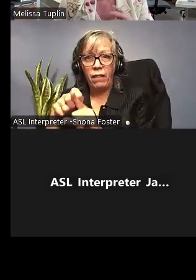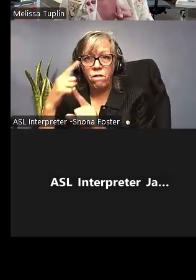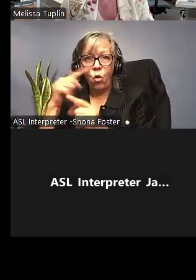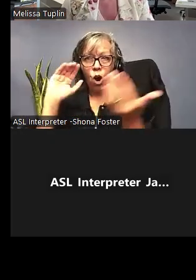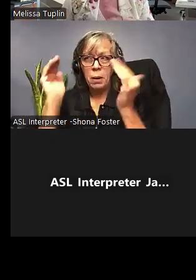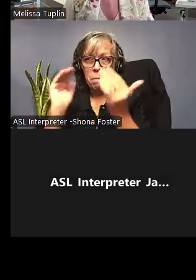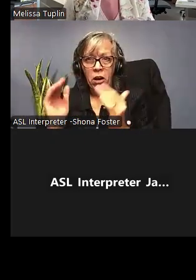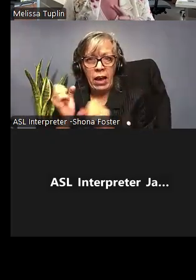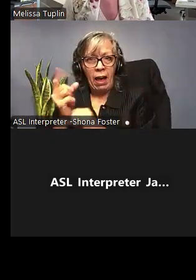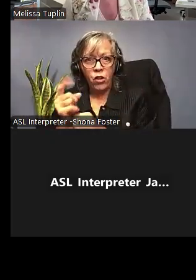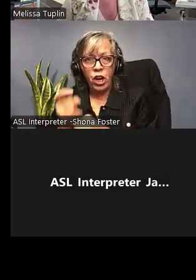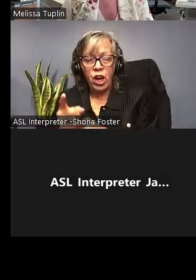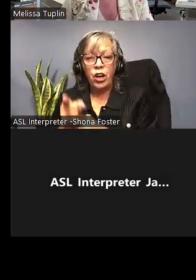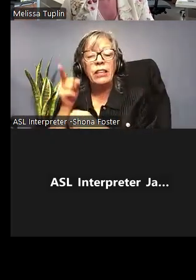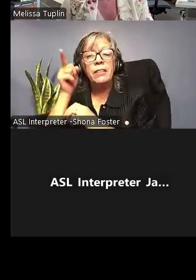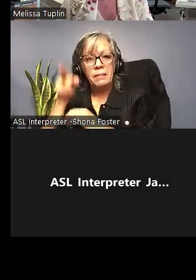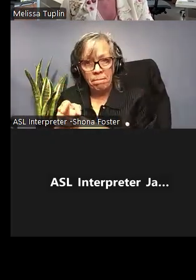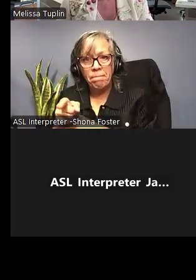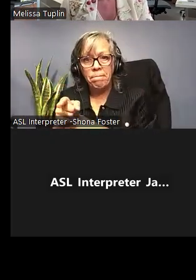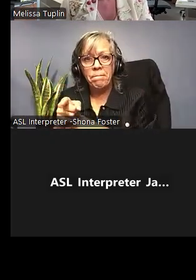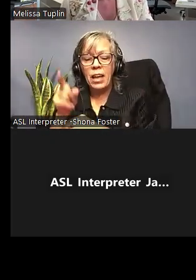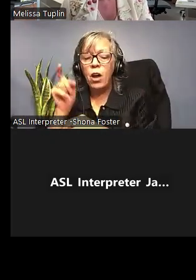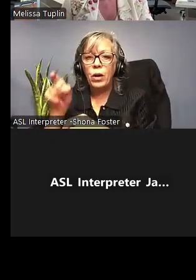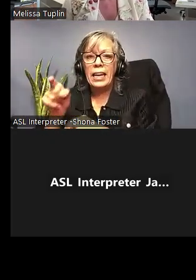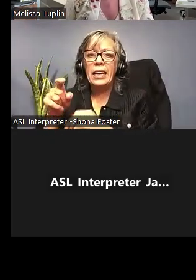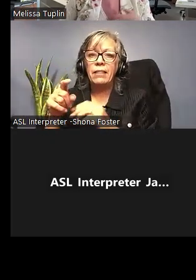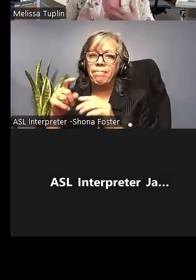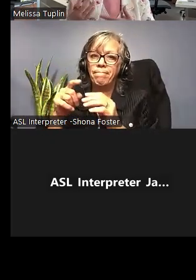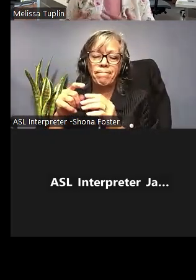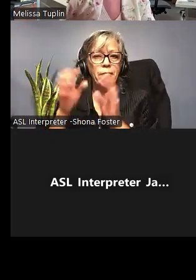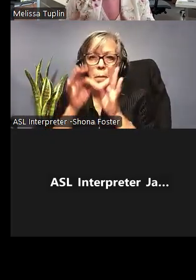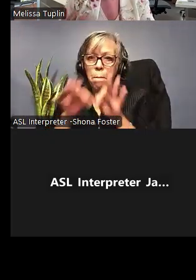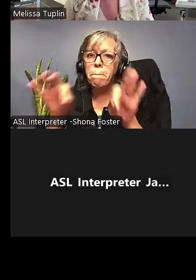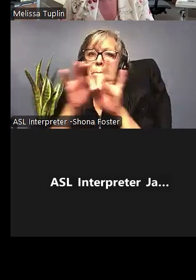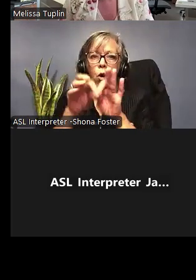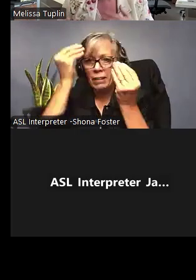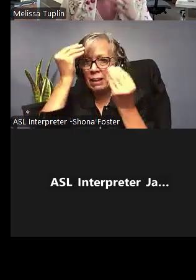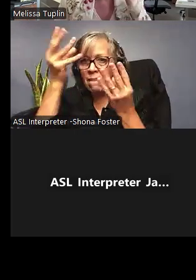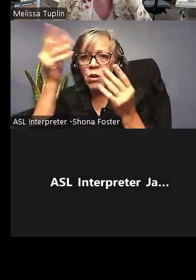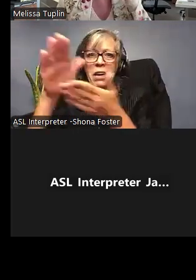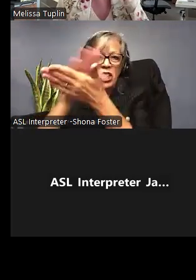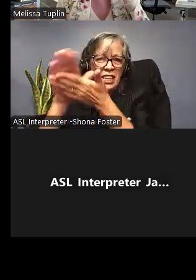it requires a really significant data cleaning process for us to make changes to that language,